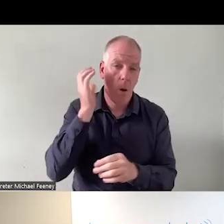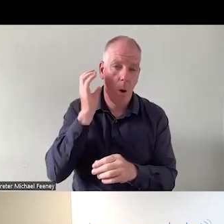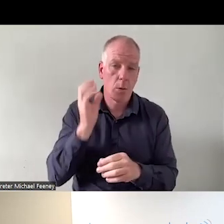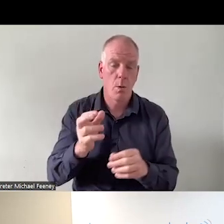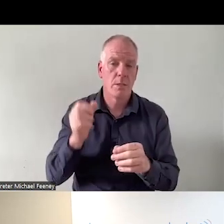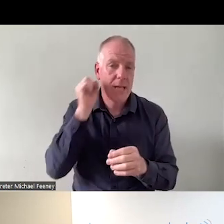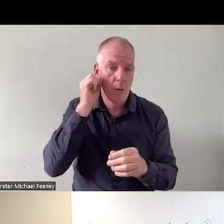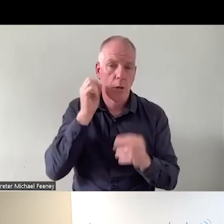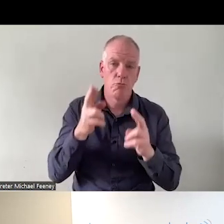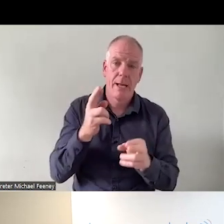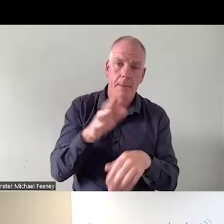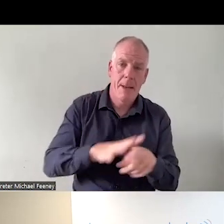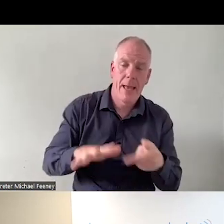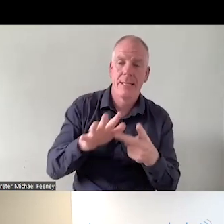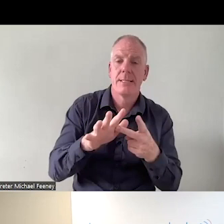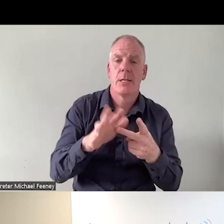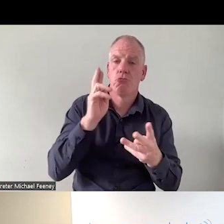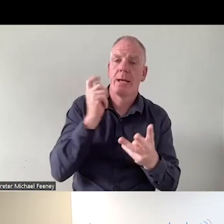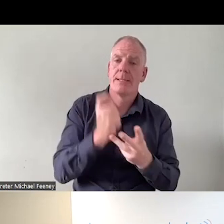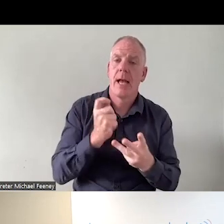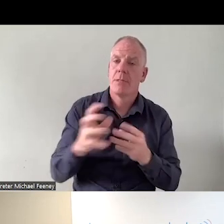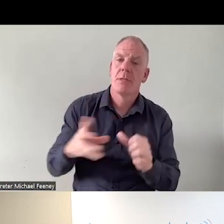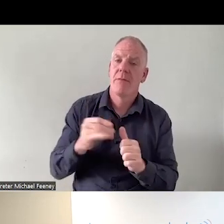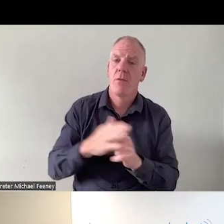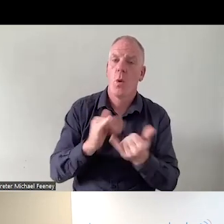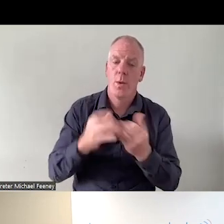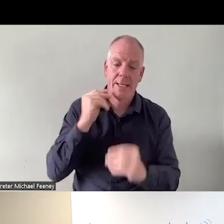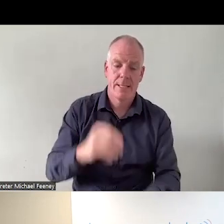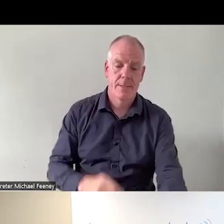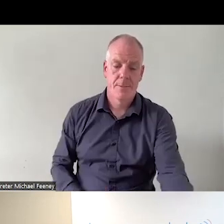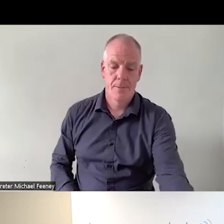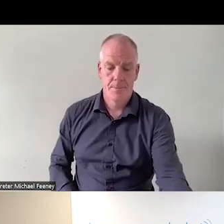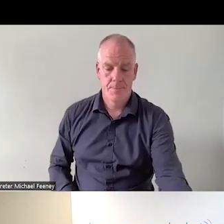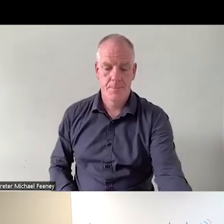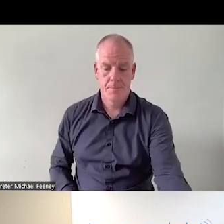that's specific to the particular listener. A couple of other things just to note,